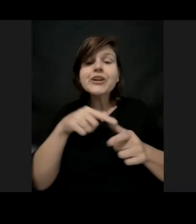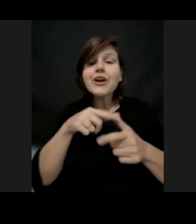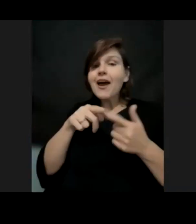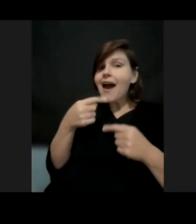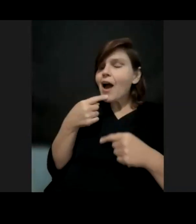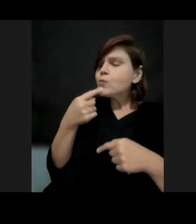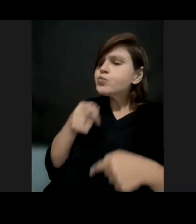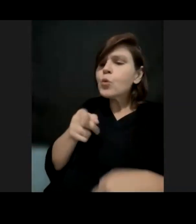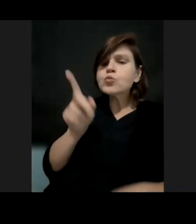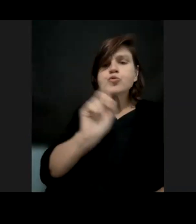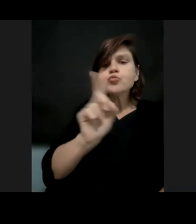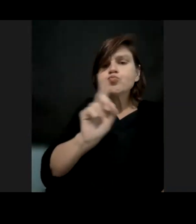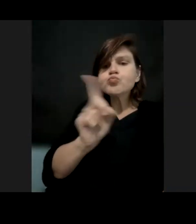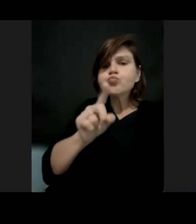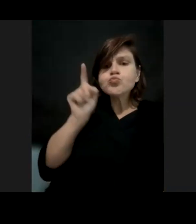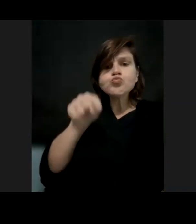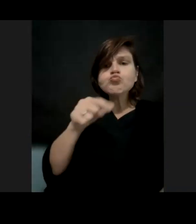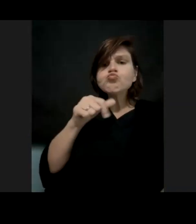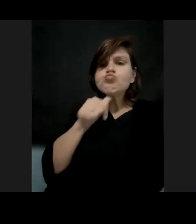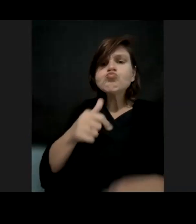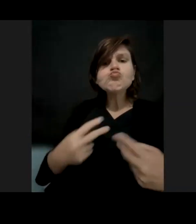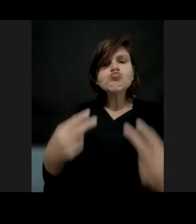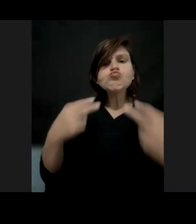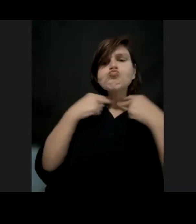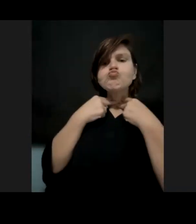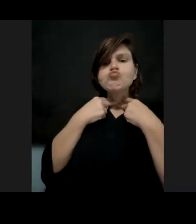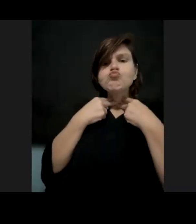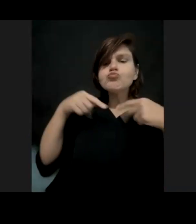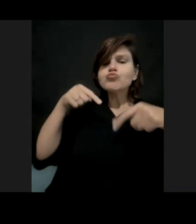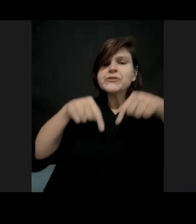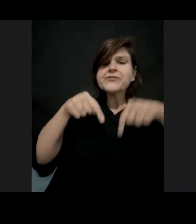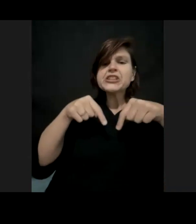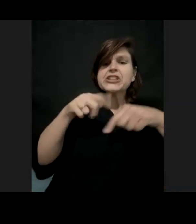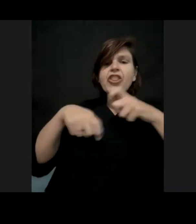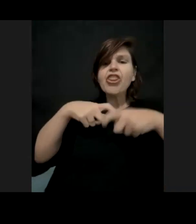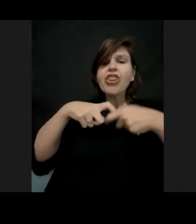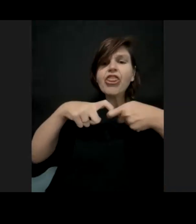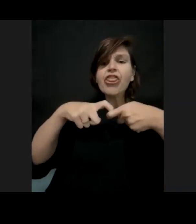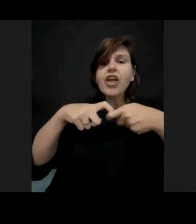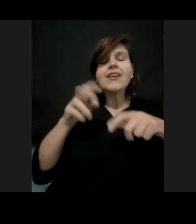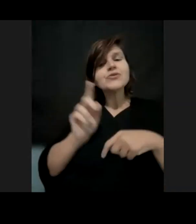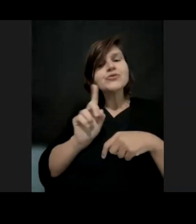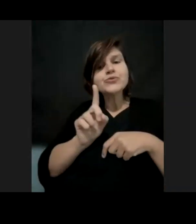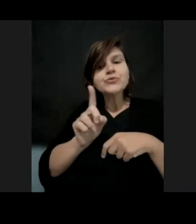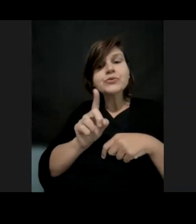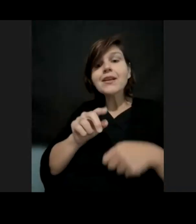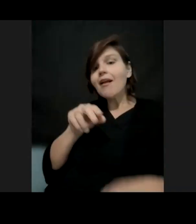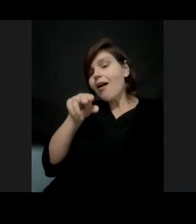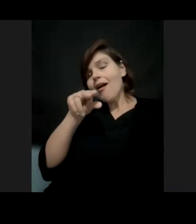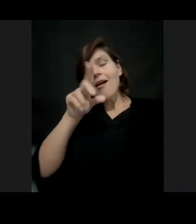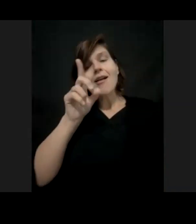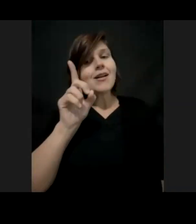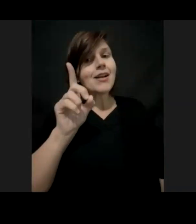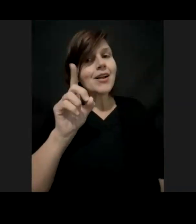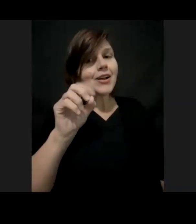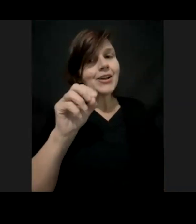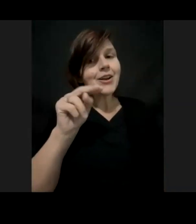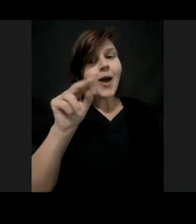and now your feet all tangled!” said Danna. Danna the Dancing Duck started to dance around.